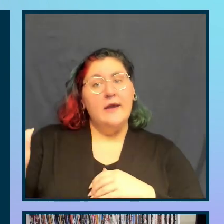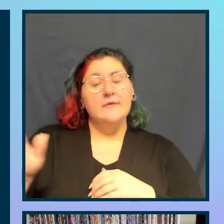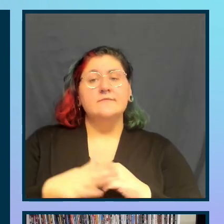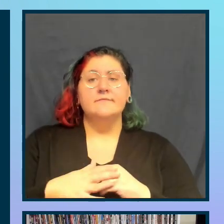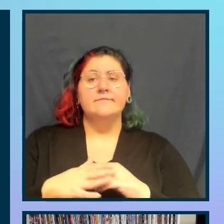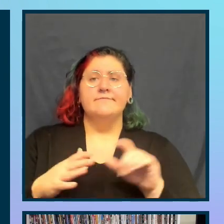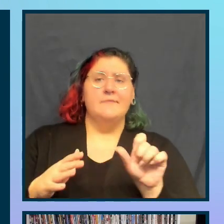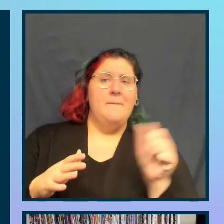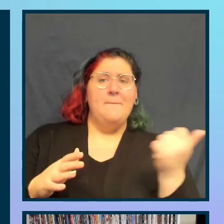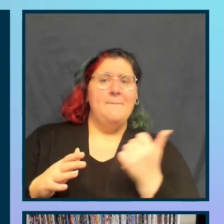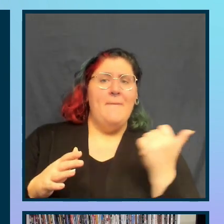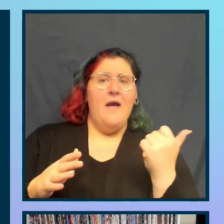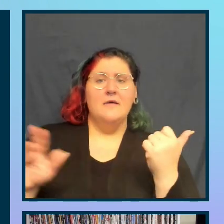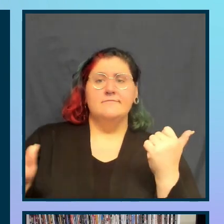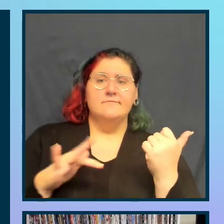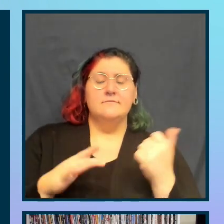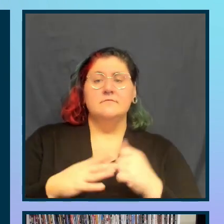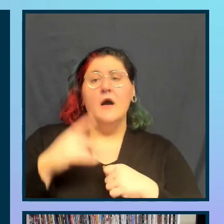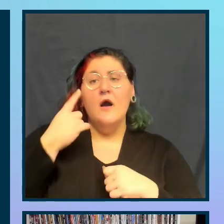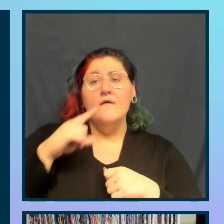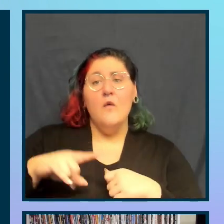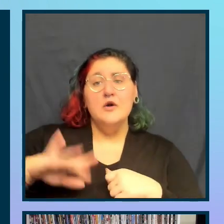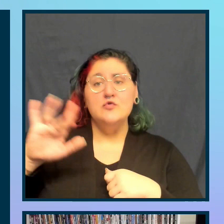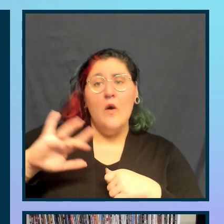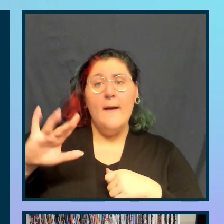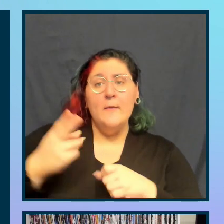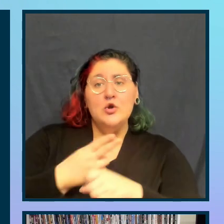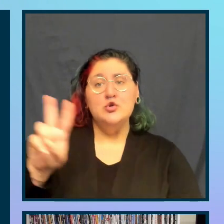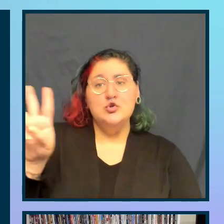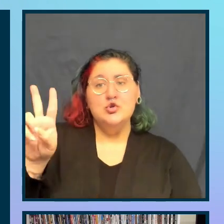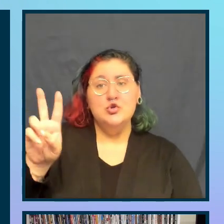scroll up, is a two fingers slide up, scrolling down is a two finger slide down.